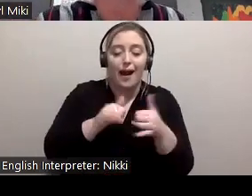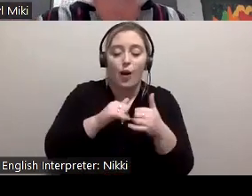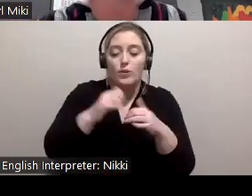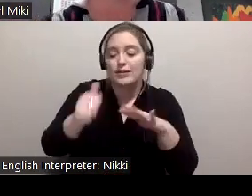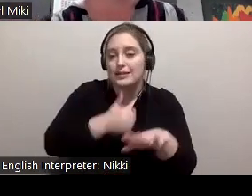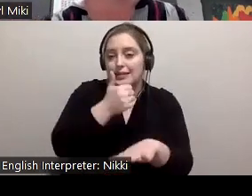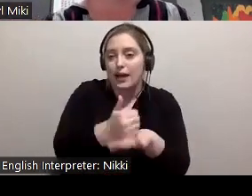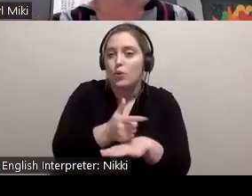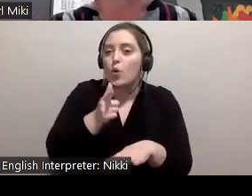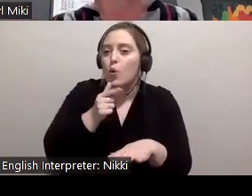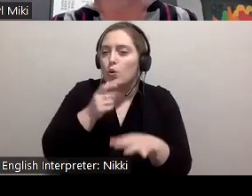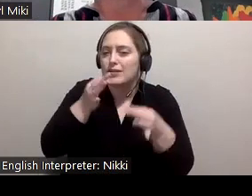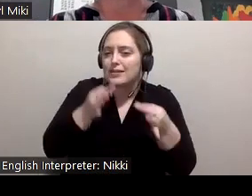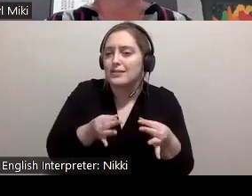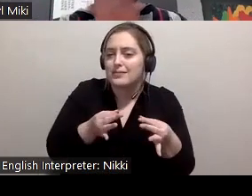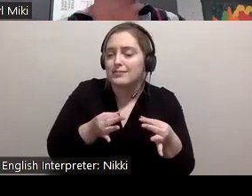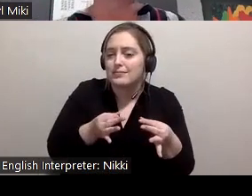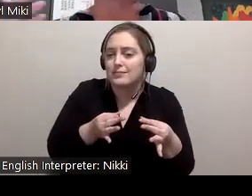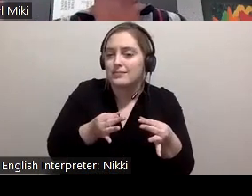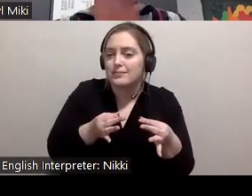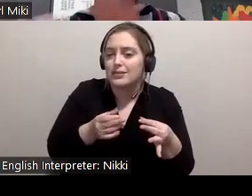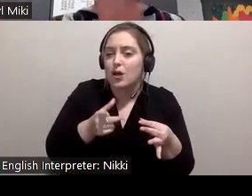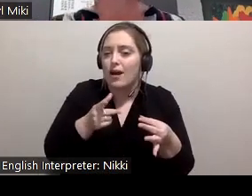decision makers are or or how the day to day to day